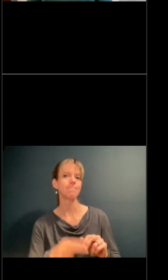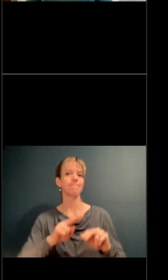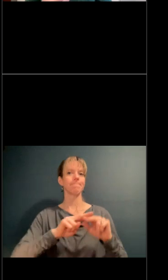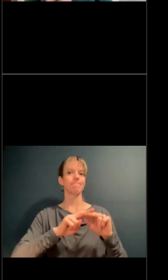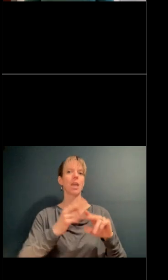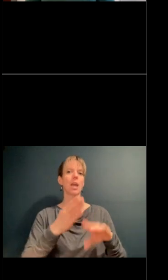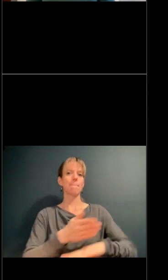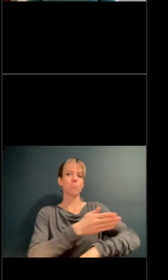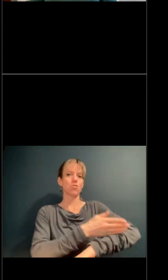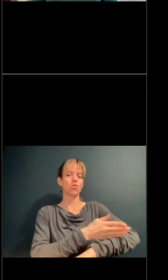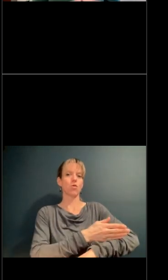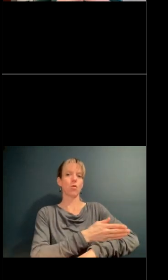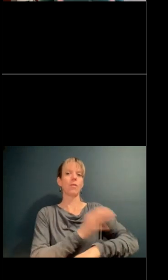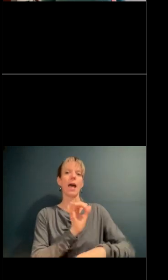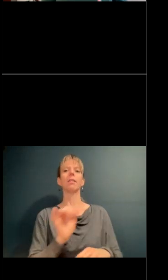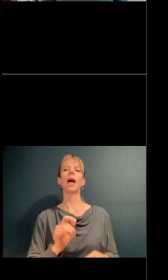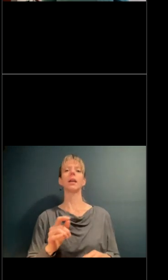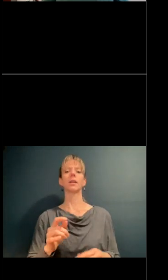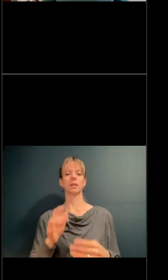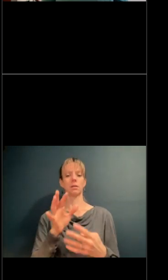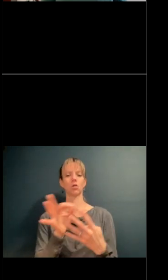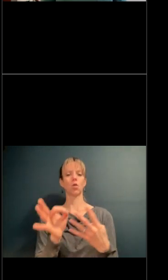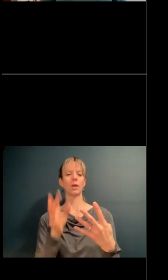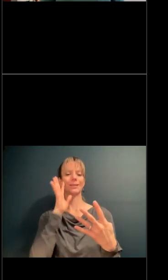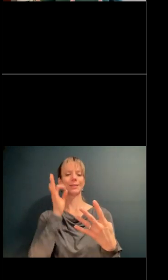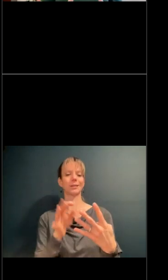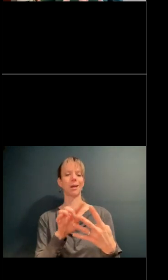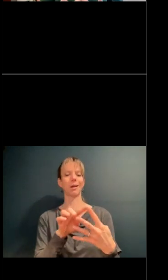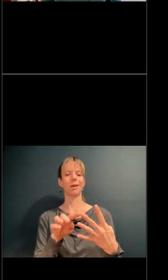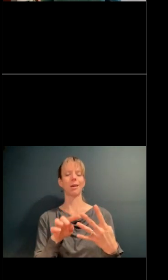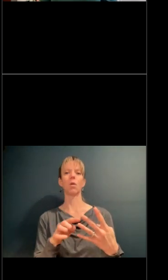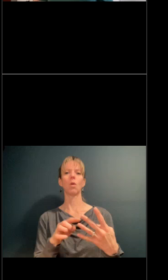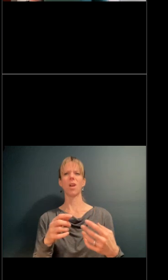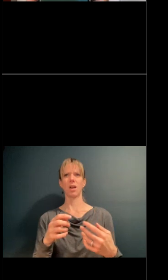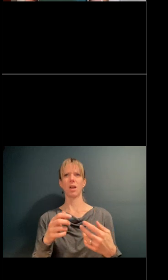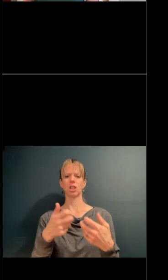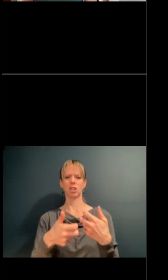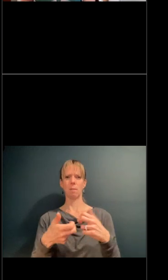Skills like choice making, decision-making, problem solving and goal setting.